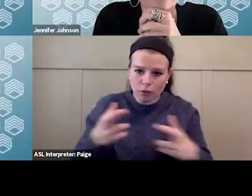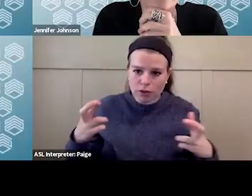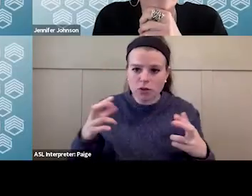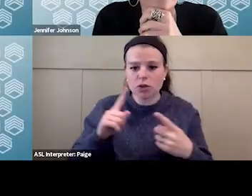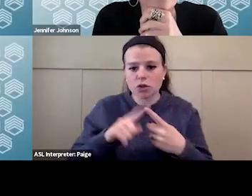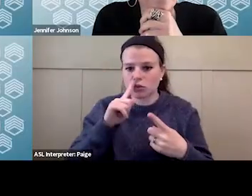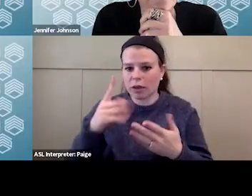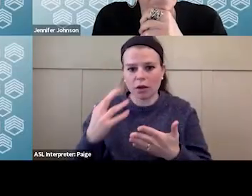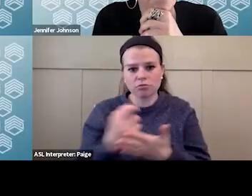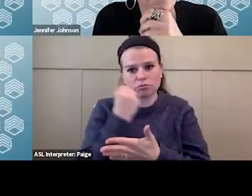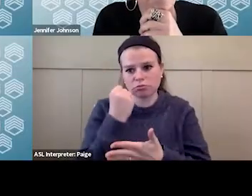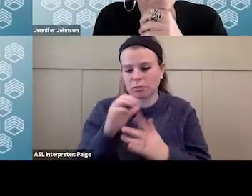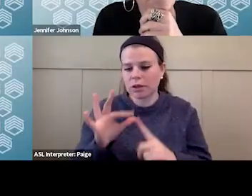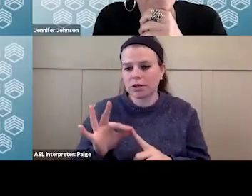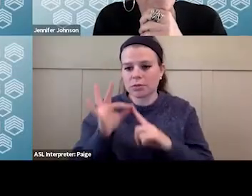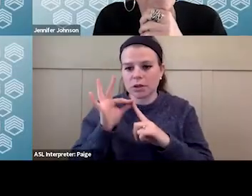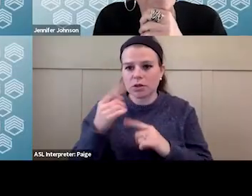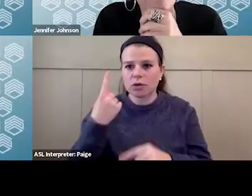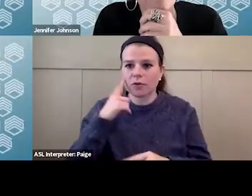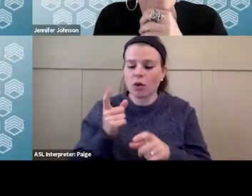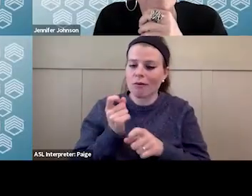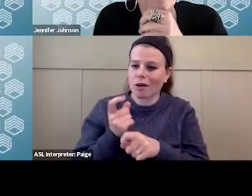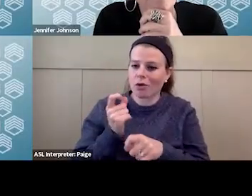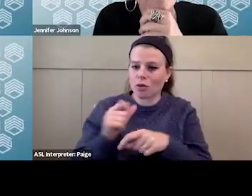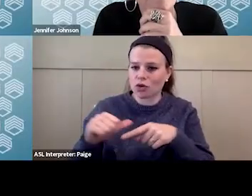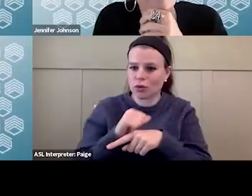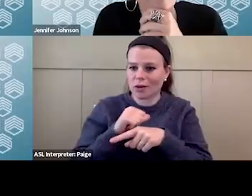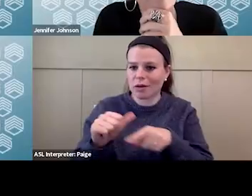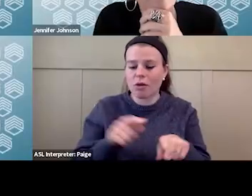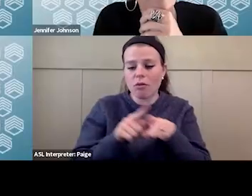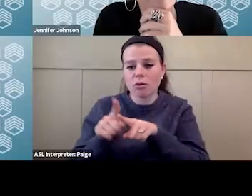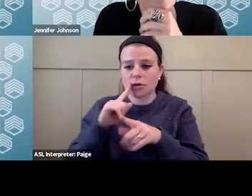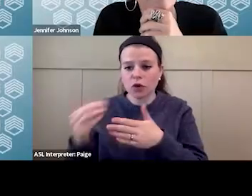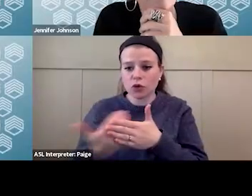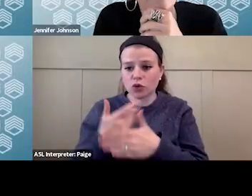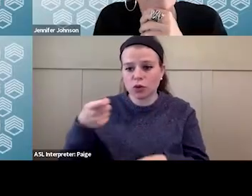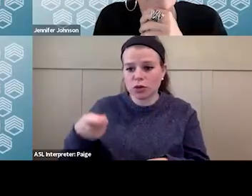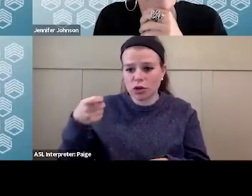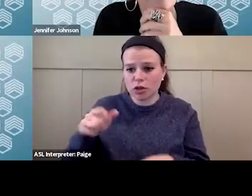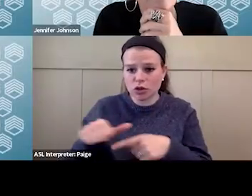into, especially for annual trainings and also for new judge trainings. I say start at the beginning.